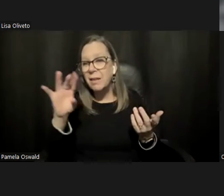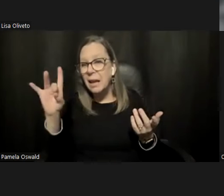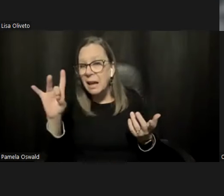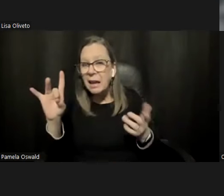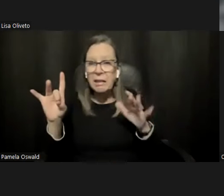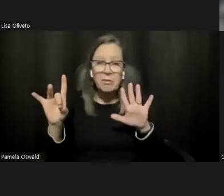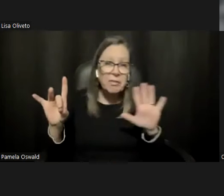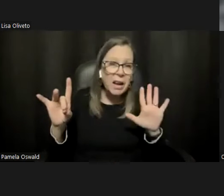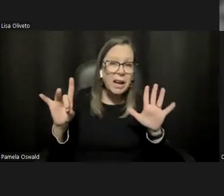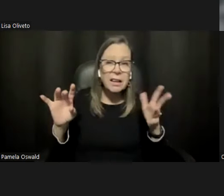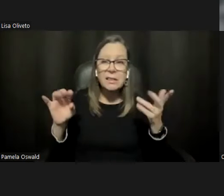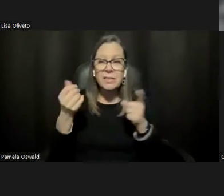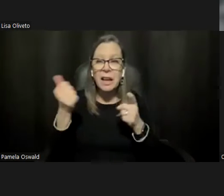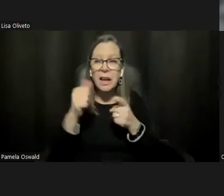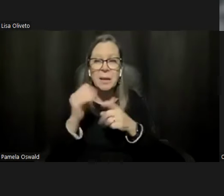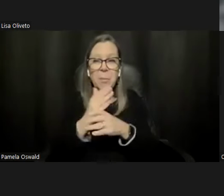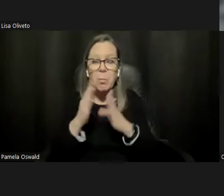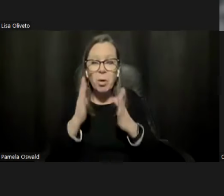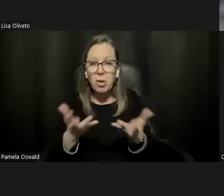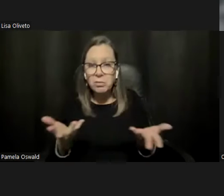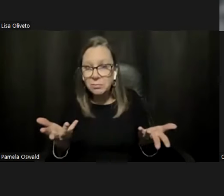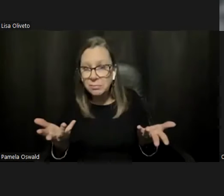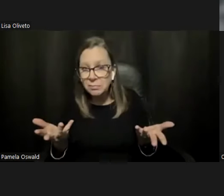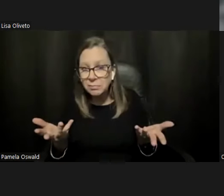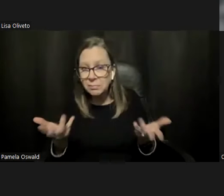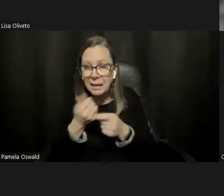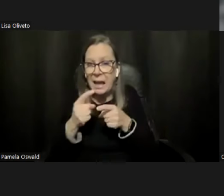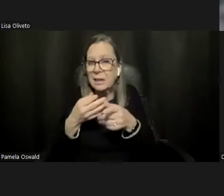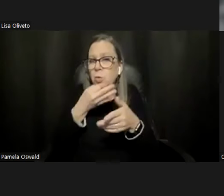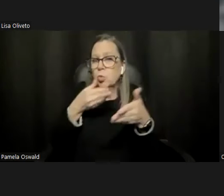I will take a moment to see if there are any upcoming that you would like to share.